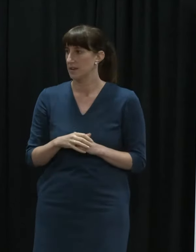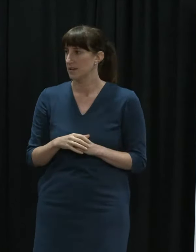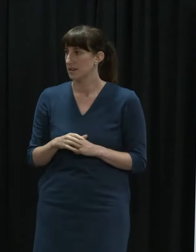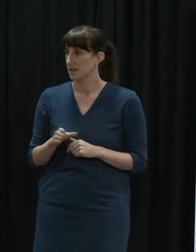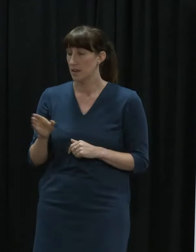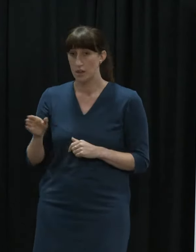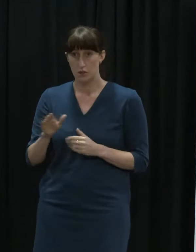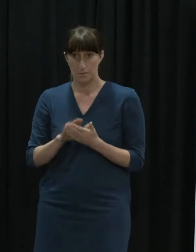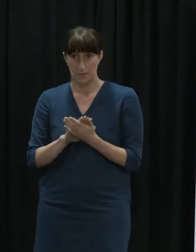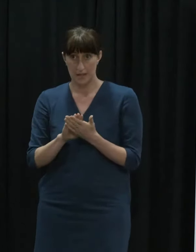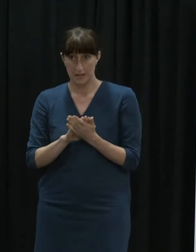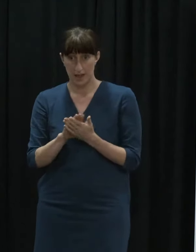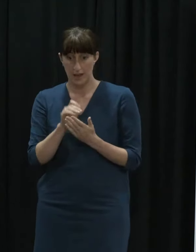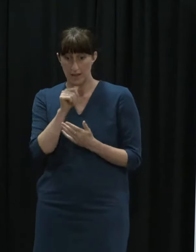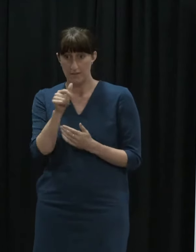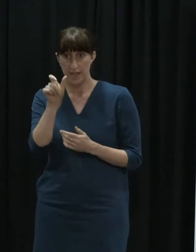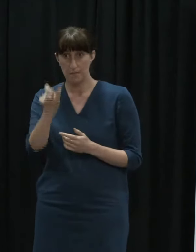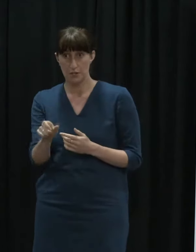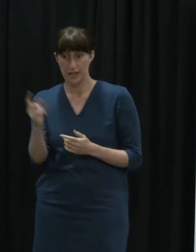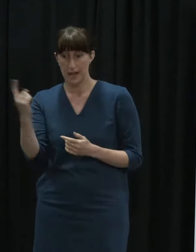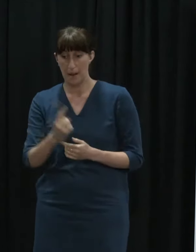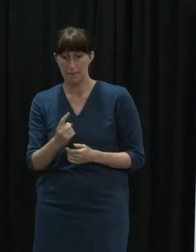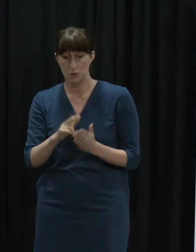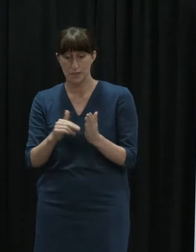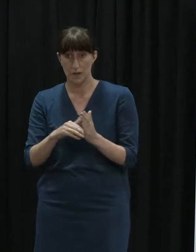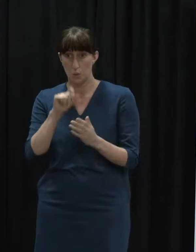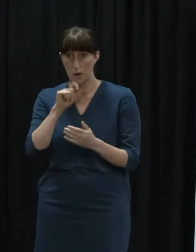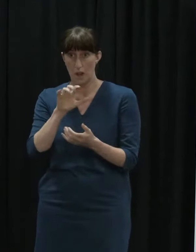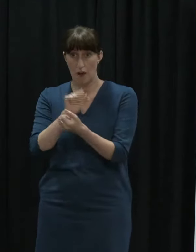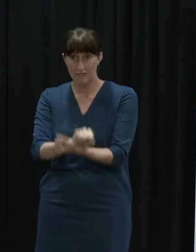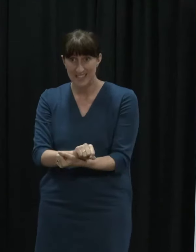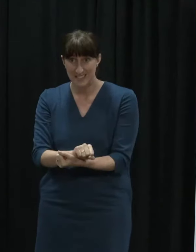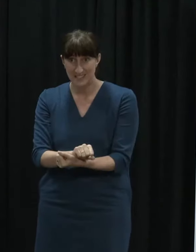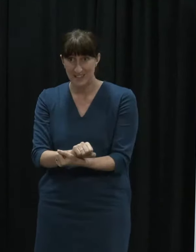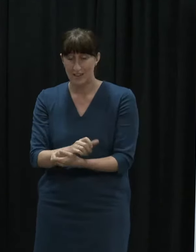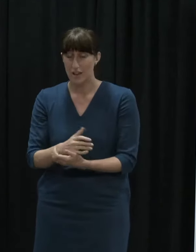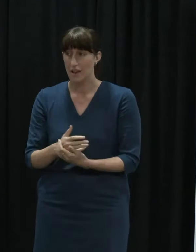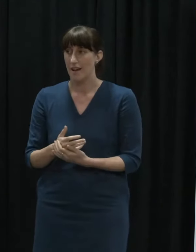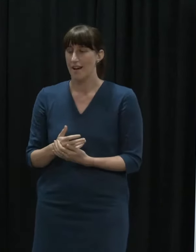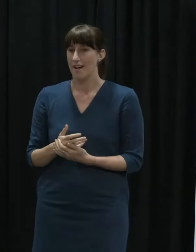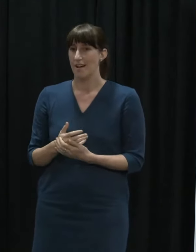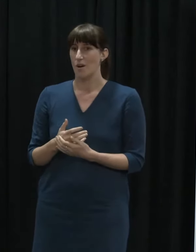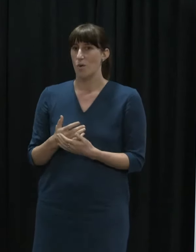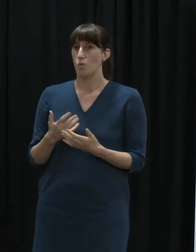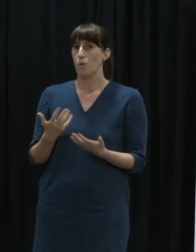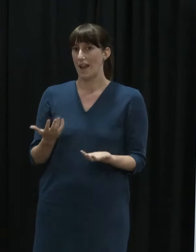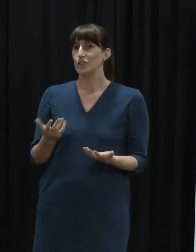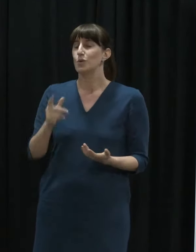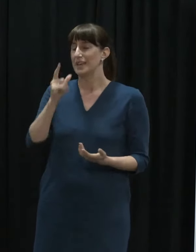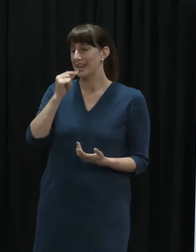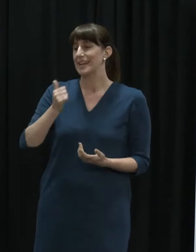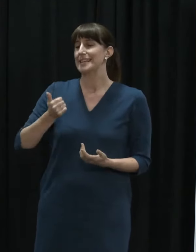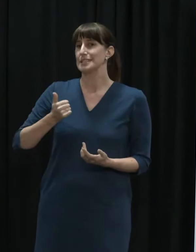Zealand's legislative framewor.